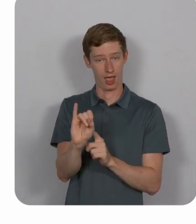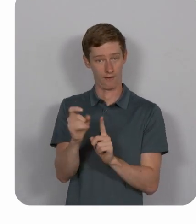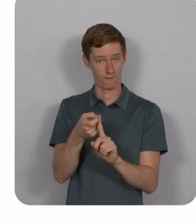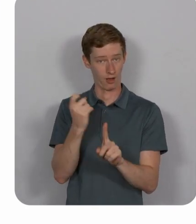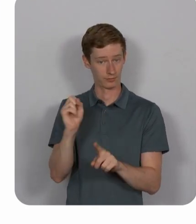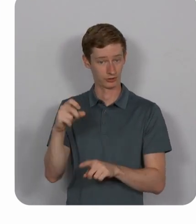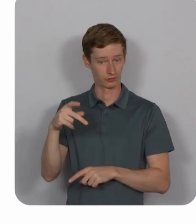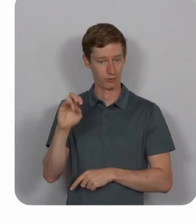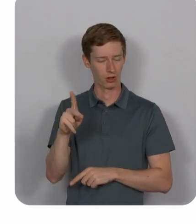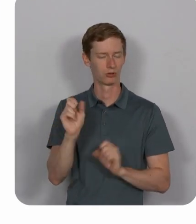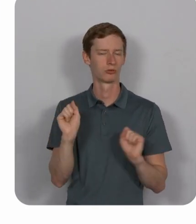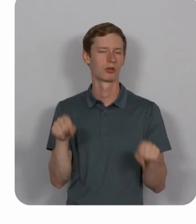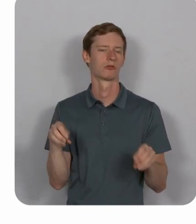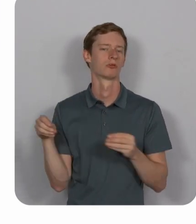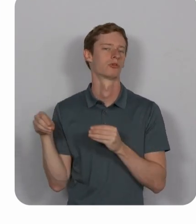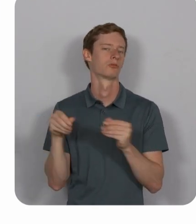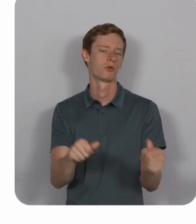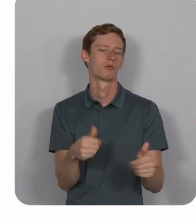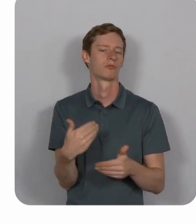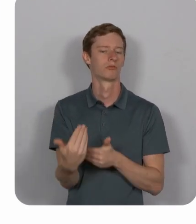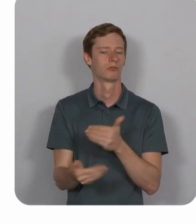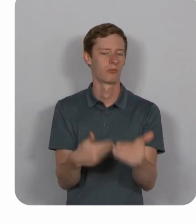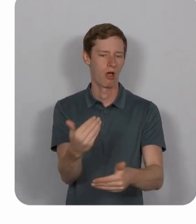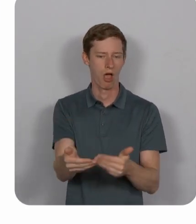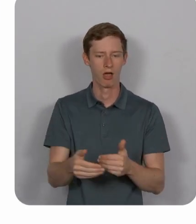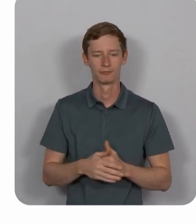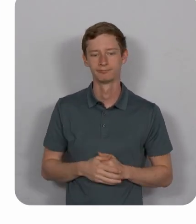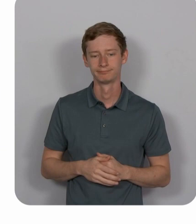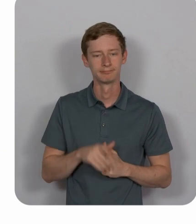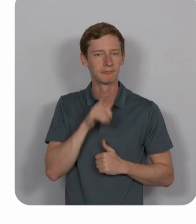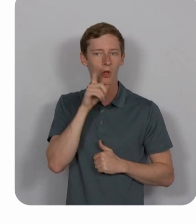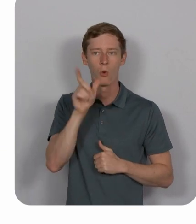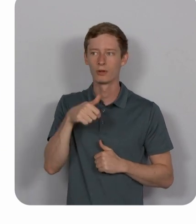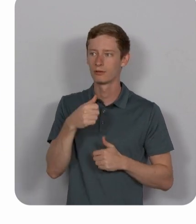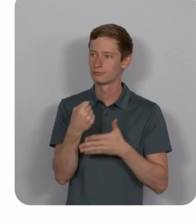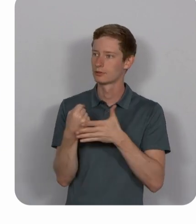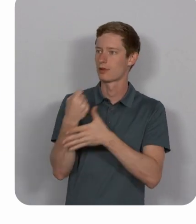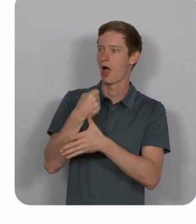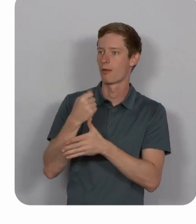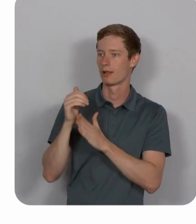you can run headless operations and commands to create projects,